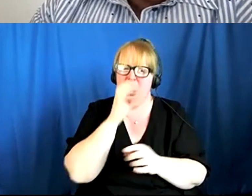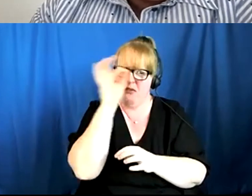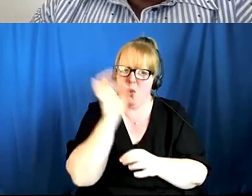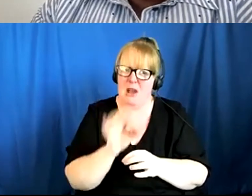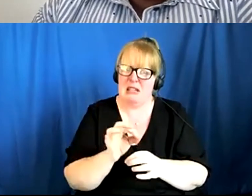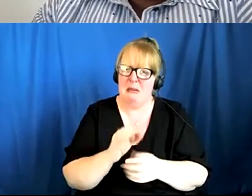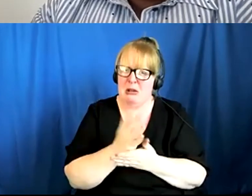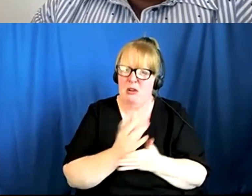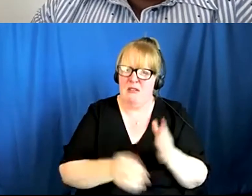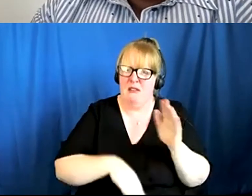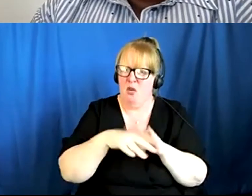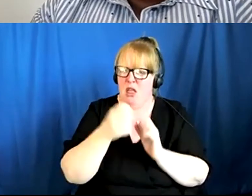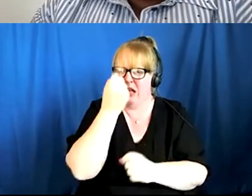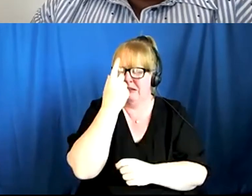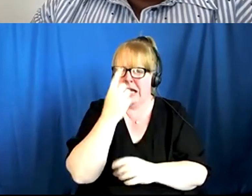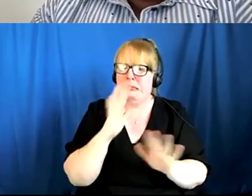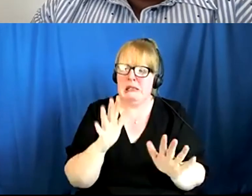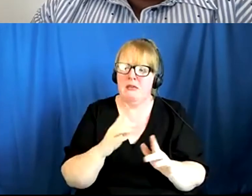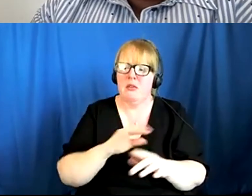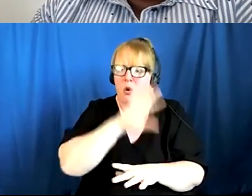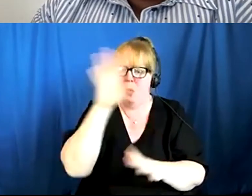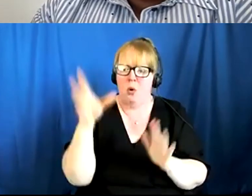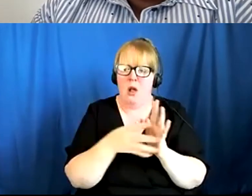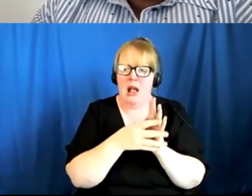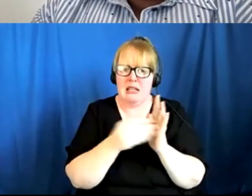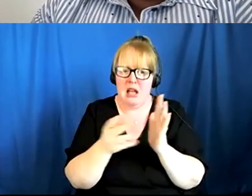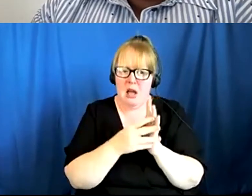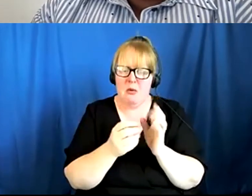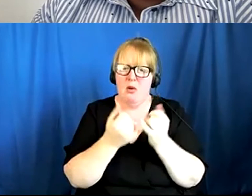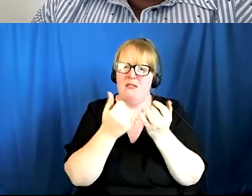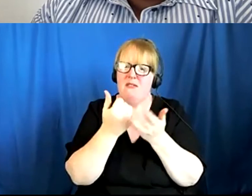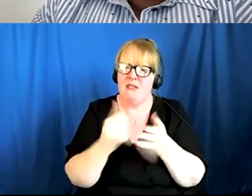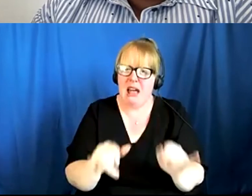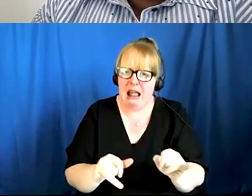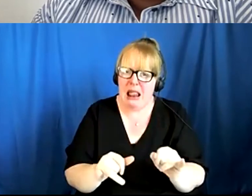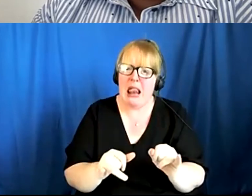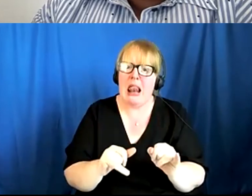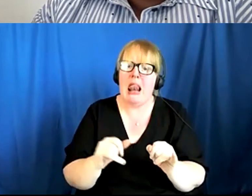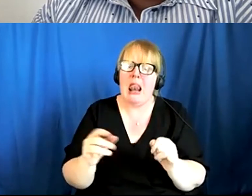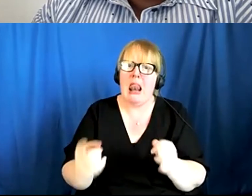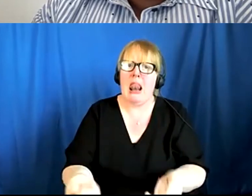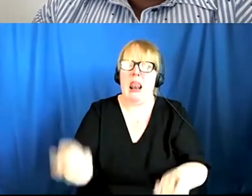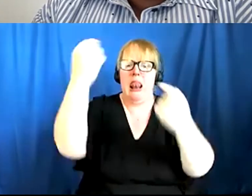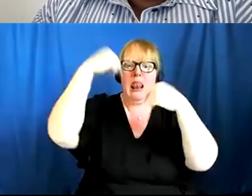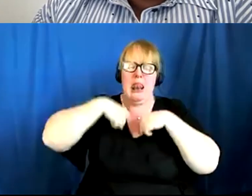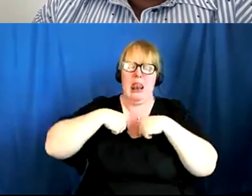So, it says, “all the examples of failure, brought it back to recognising agendas,